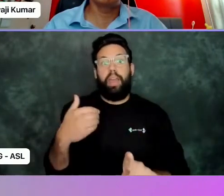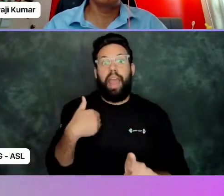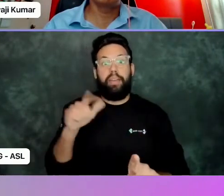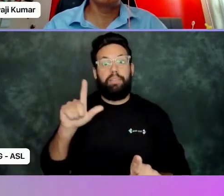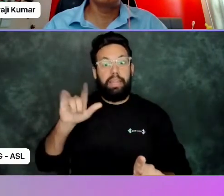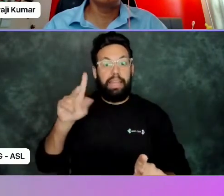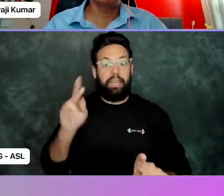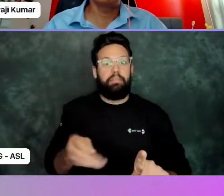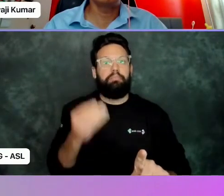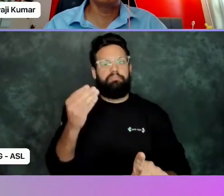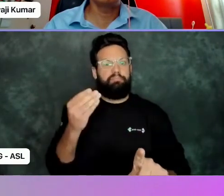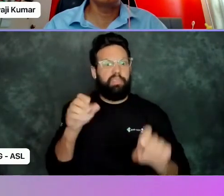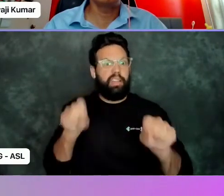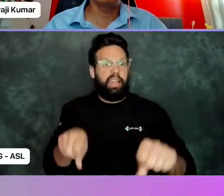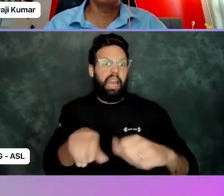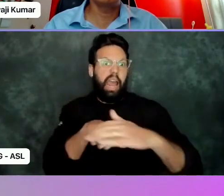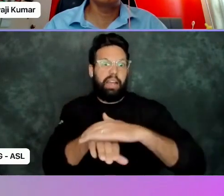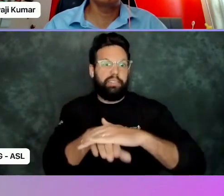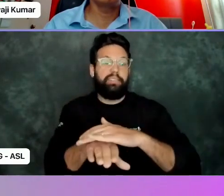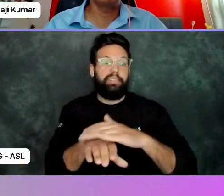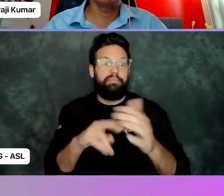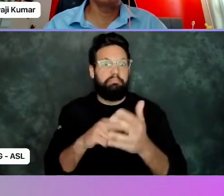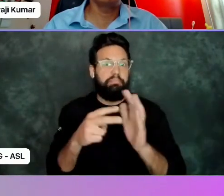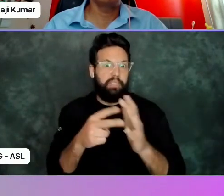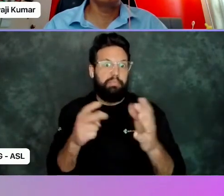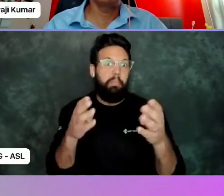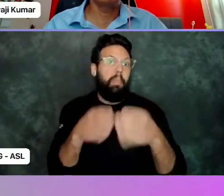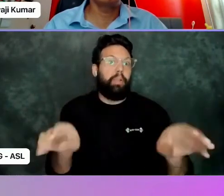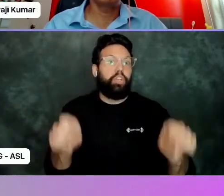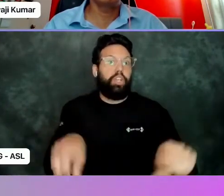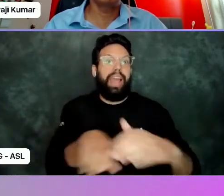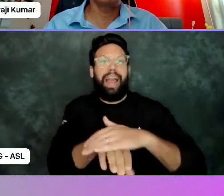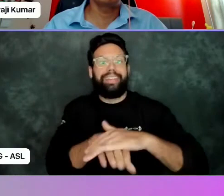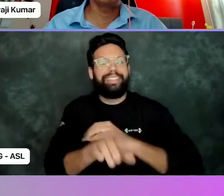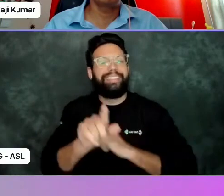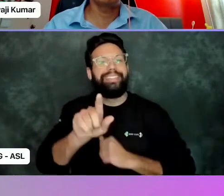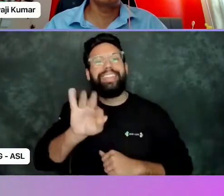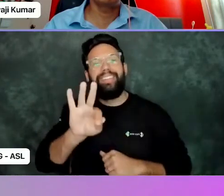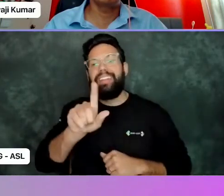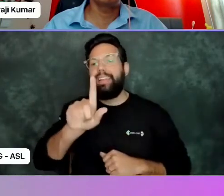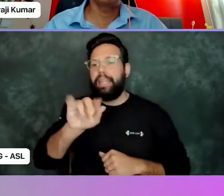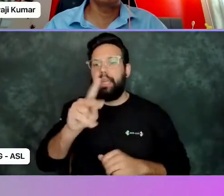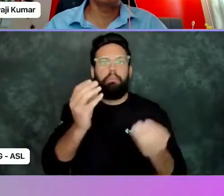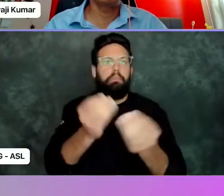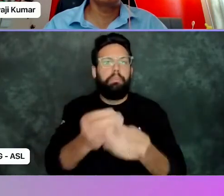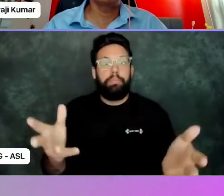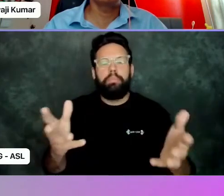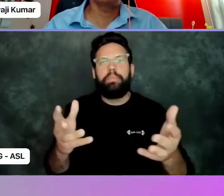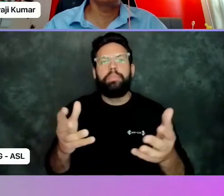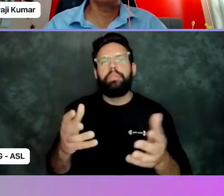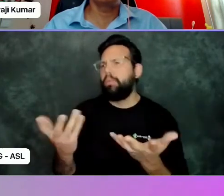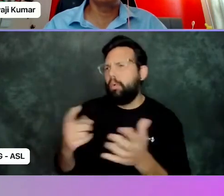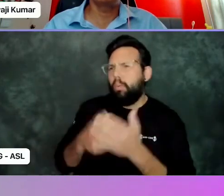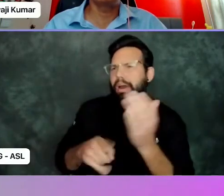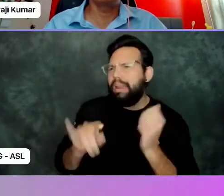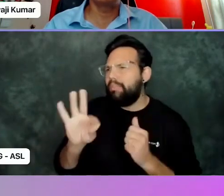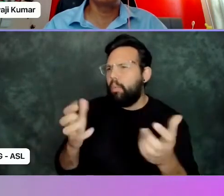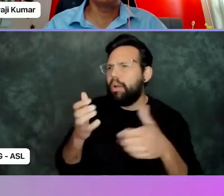And a follow-up question I'm sure will be asked is, "What if I wanna unshare my test?" And the only way to do that right now